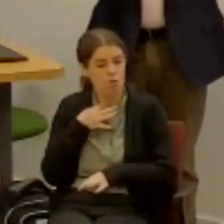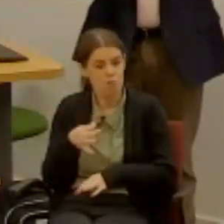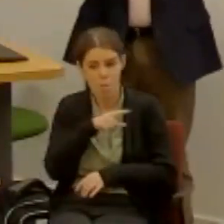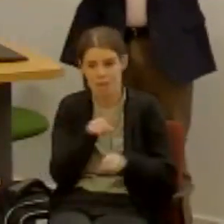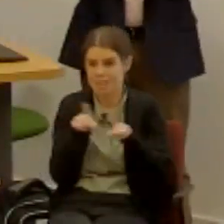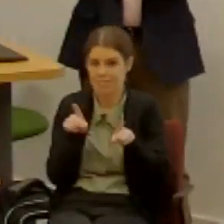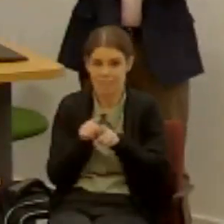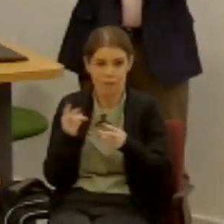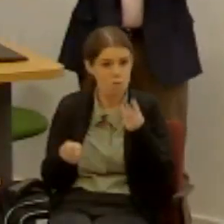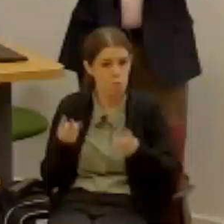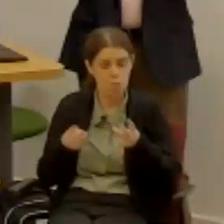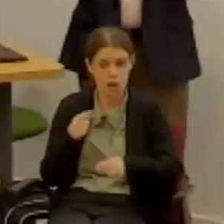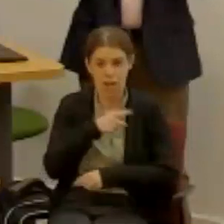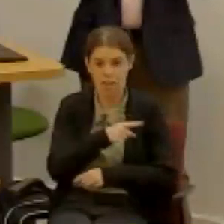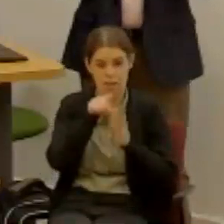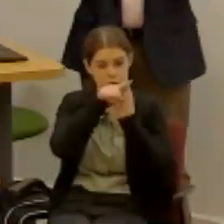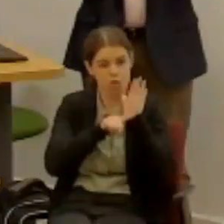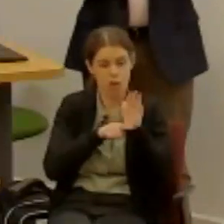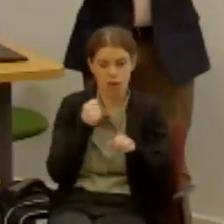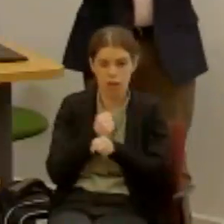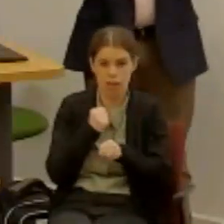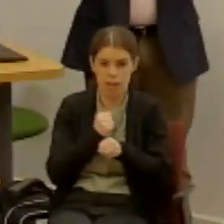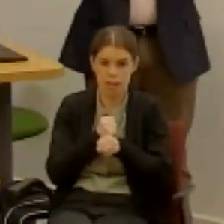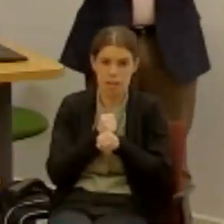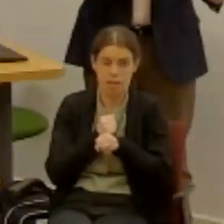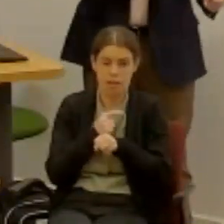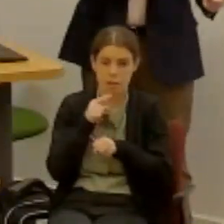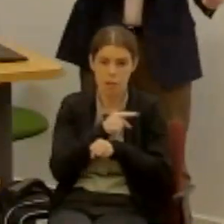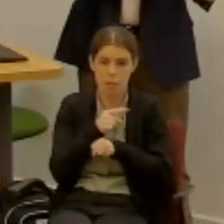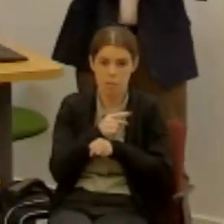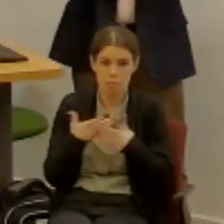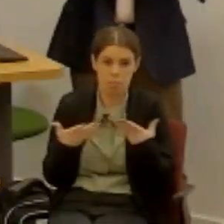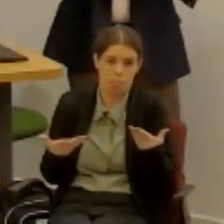and that's regulated by the rules of the game and actually pure fluke, that they're exactly